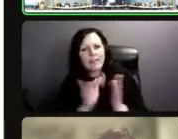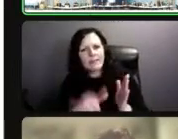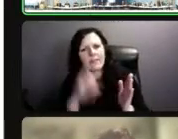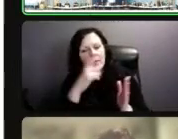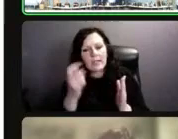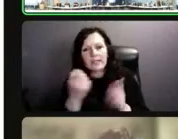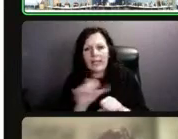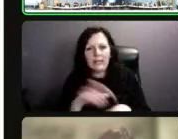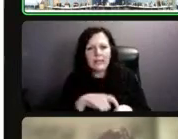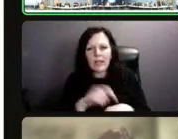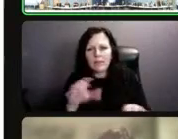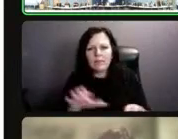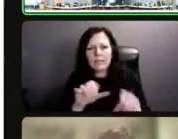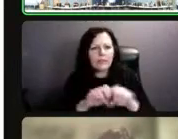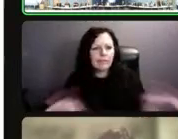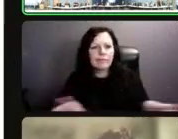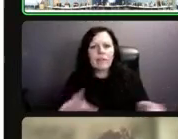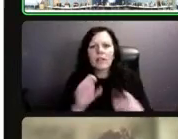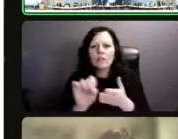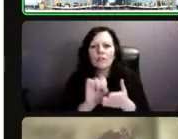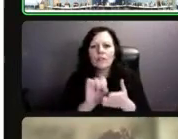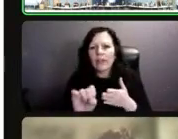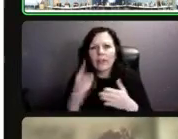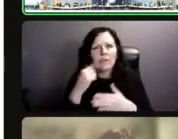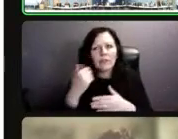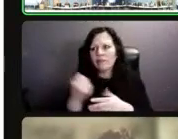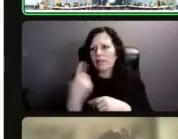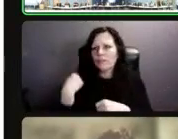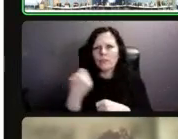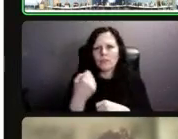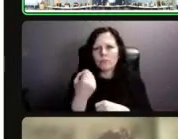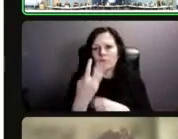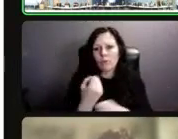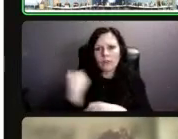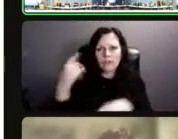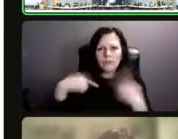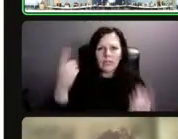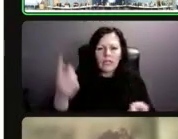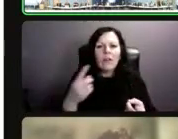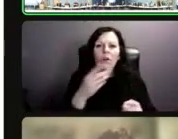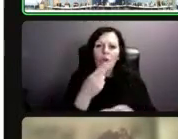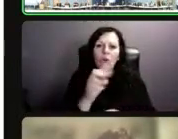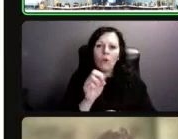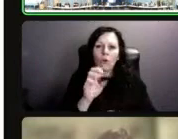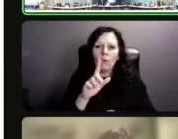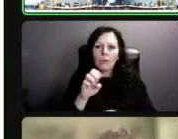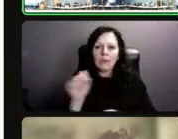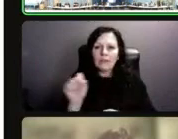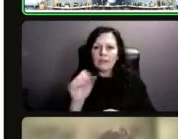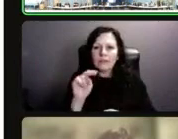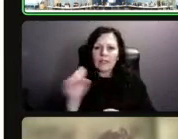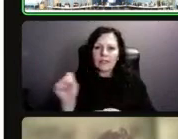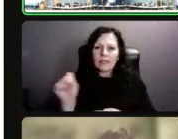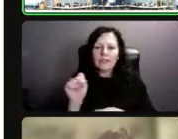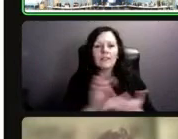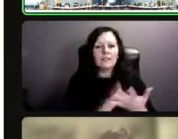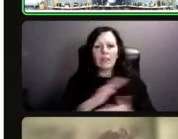CHLDREN PROGRAMS AND IF THERE IS SAYS THAT EVERY TIME WE DO A